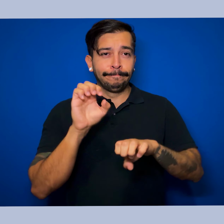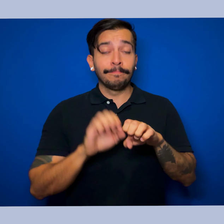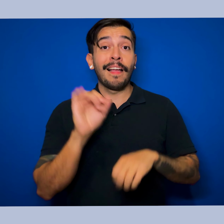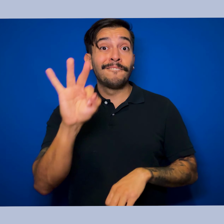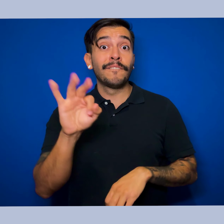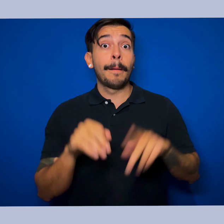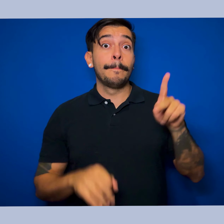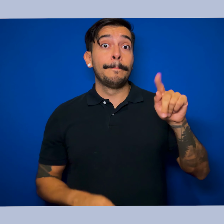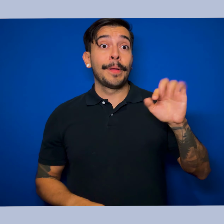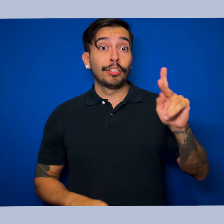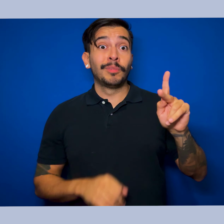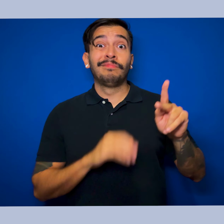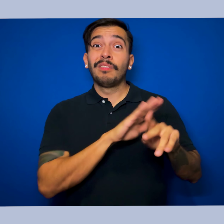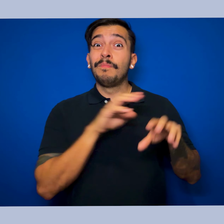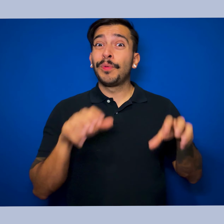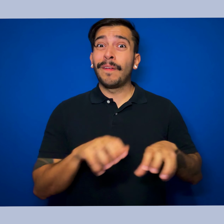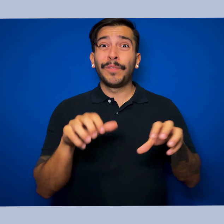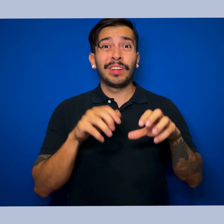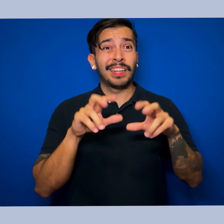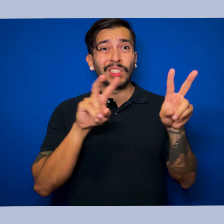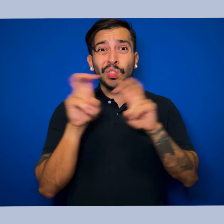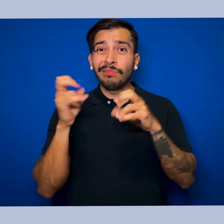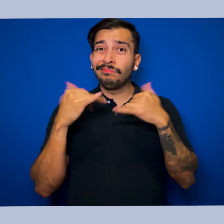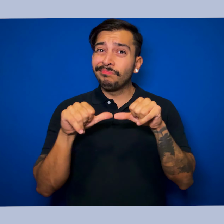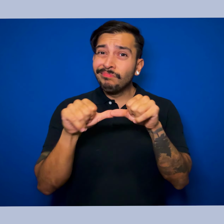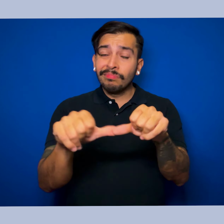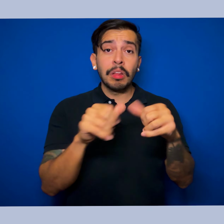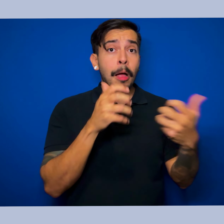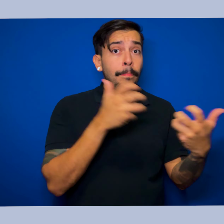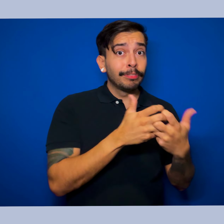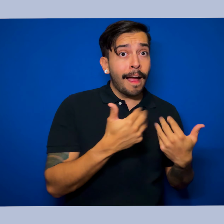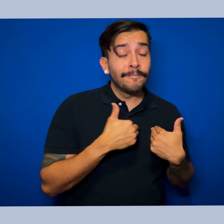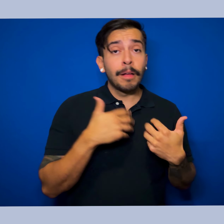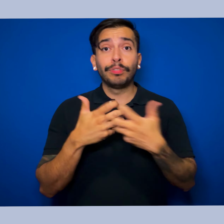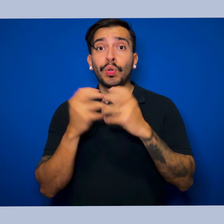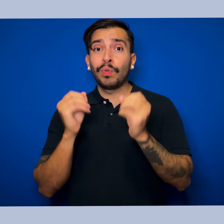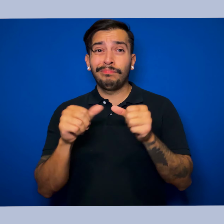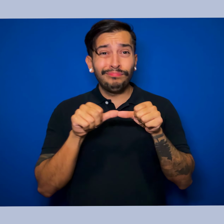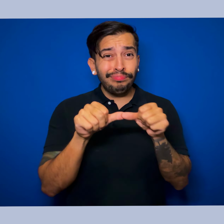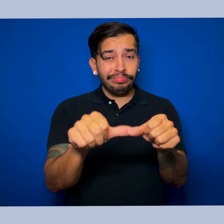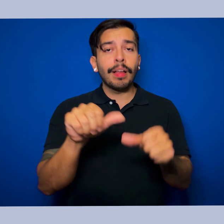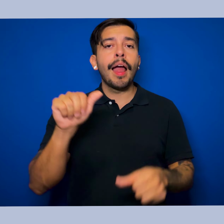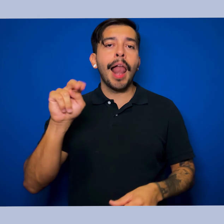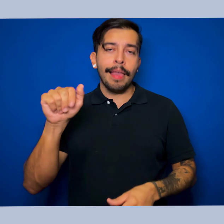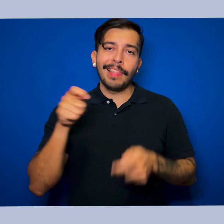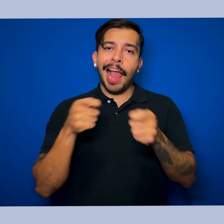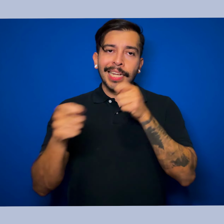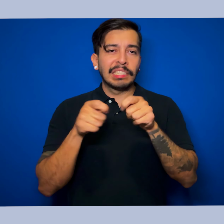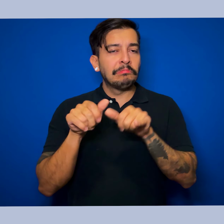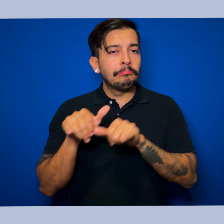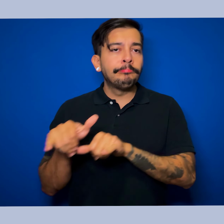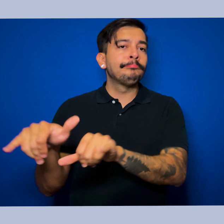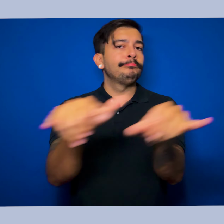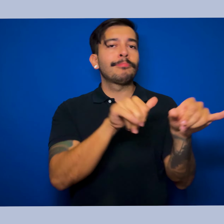If Patrick’s performance issues continue with or without an accommodation Anna should handle them the way she would